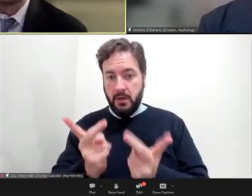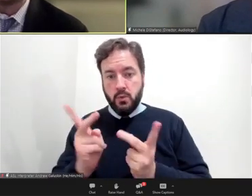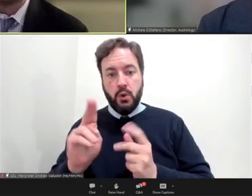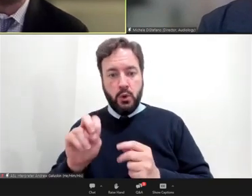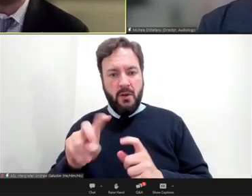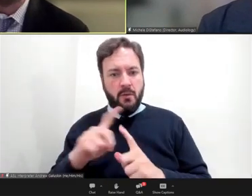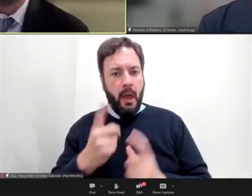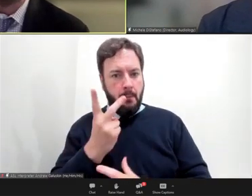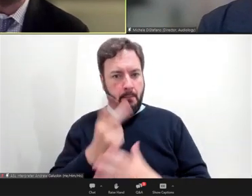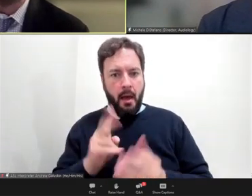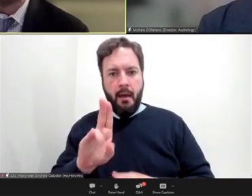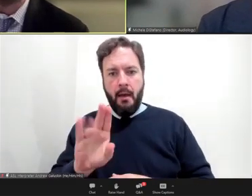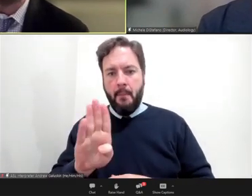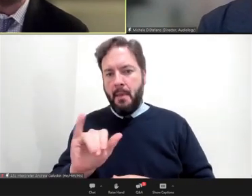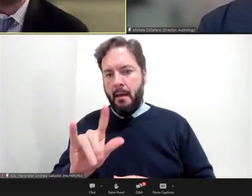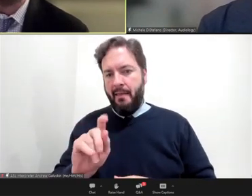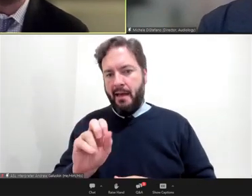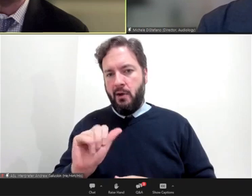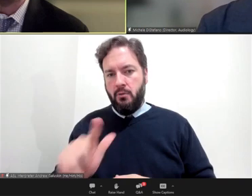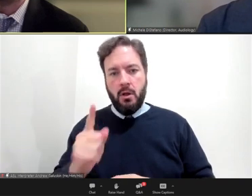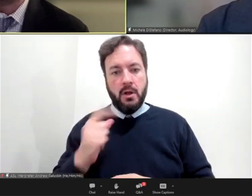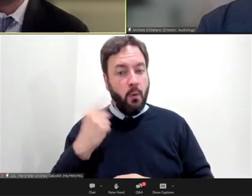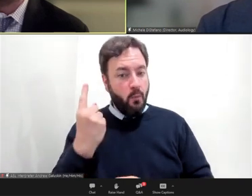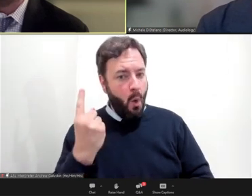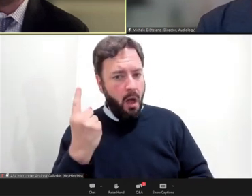I'm talking about. Not really for the one sided condition.